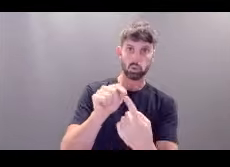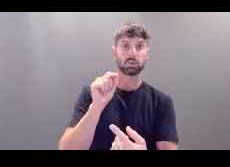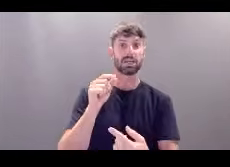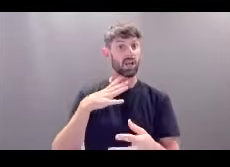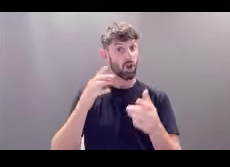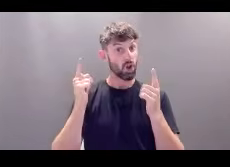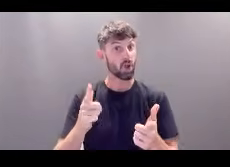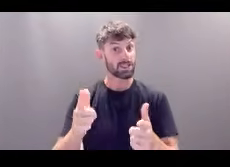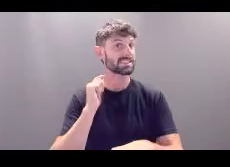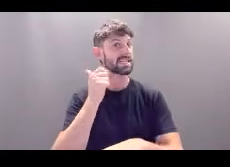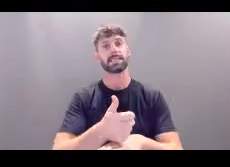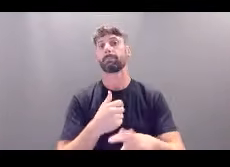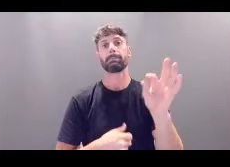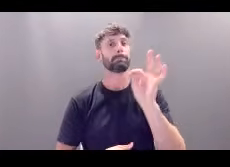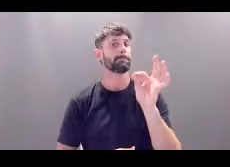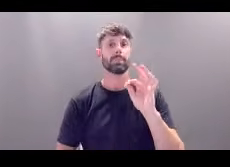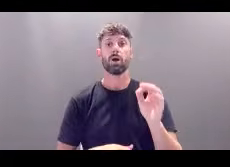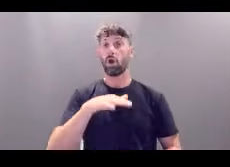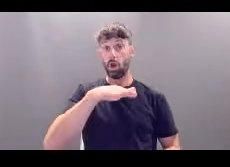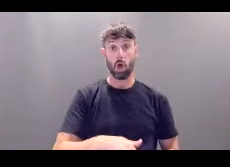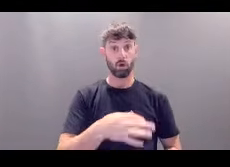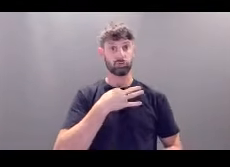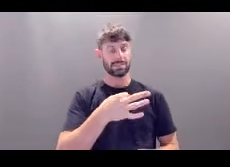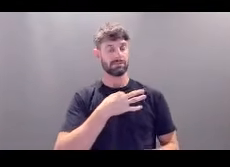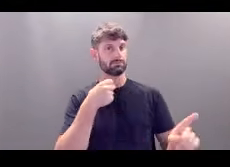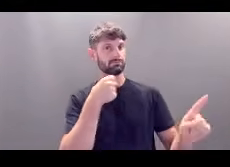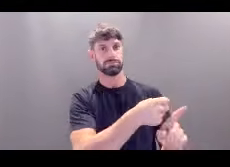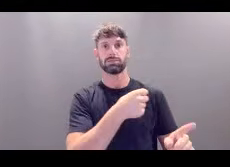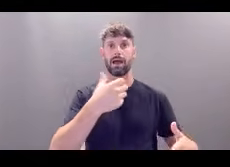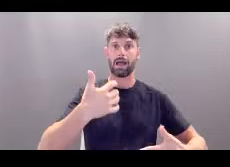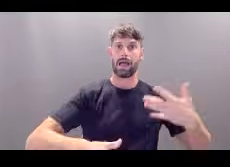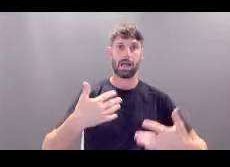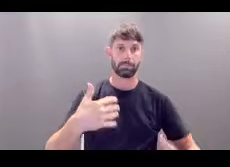There is a low risk of causing harm when used in daily living environments.